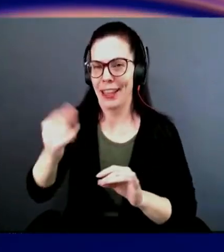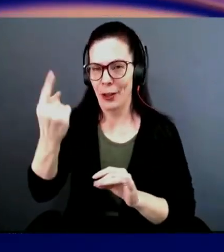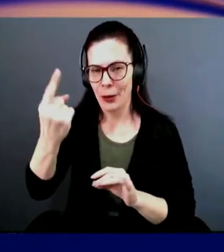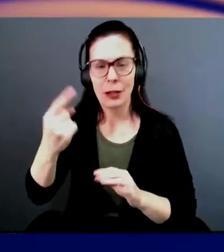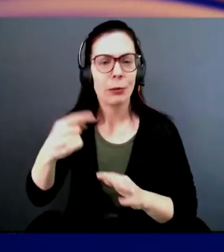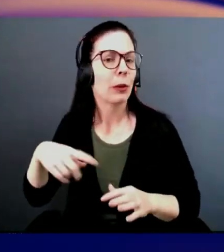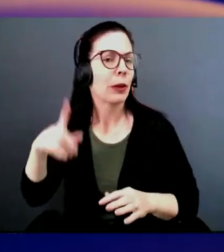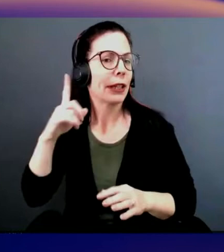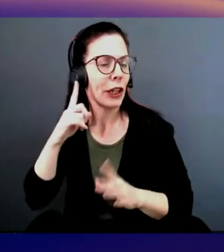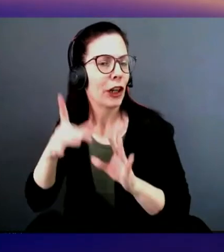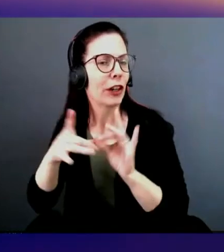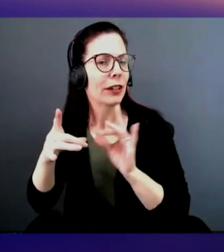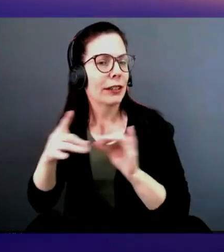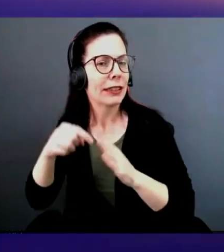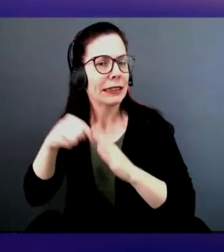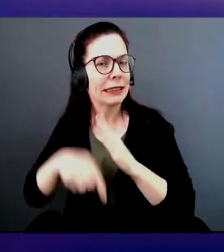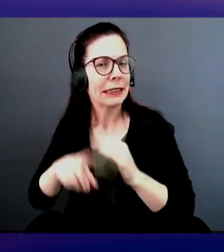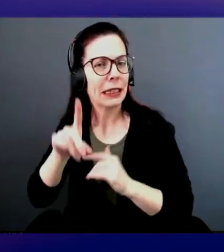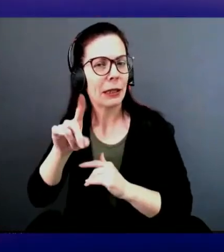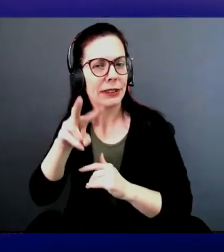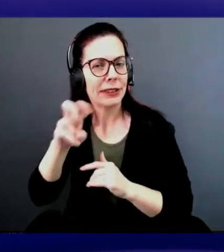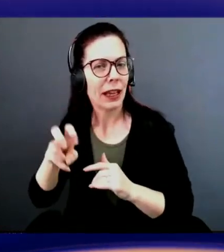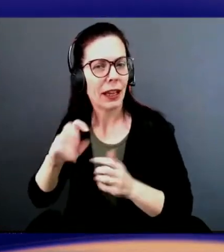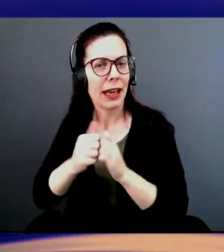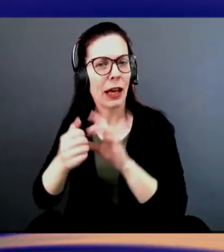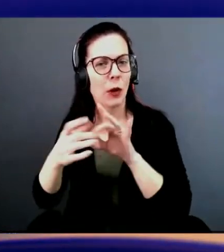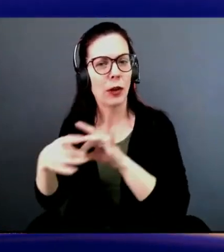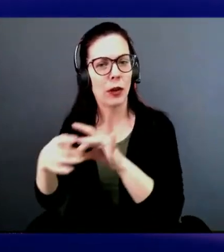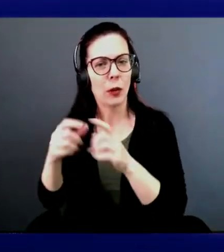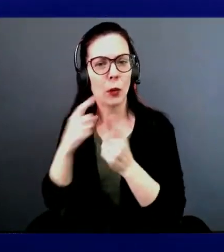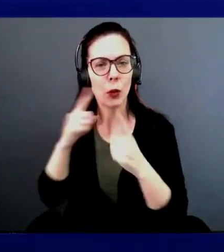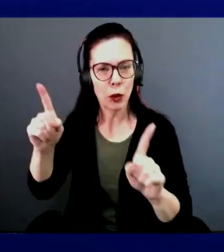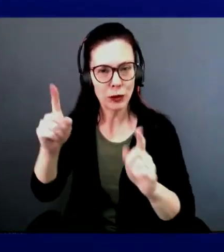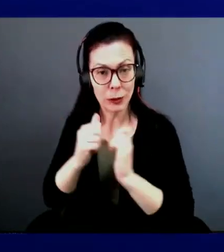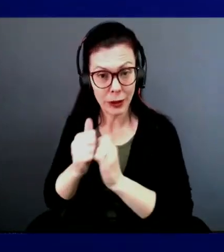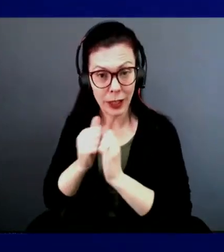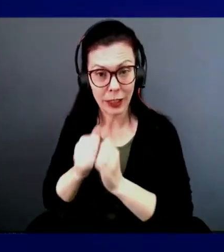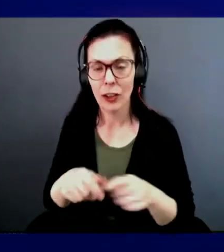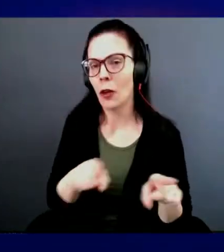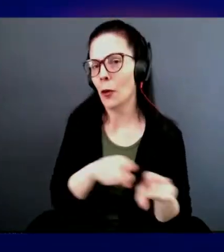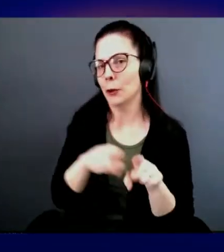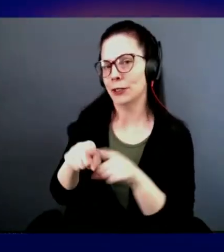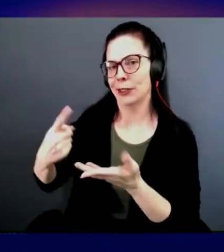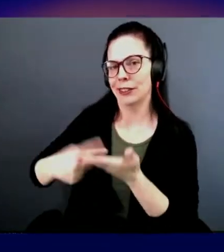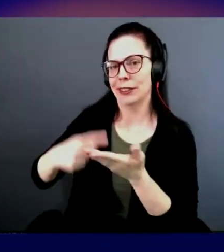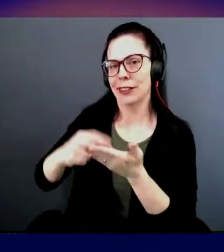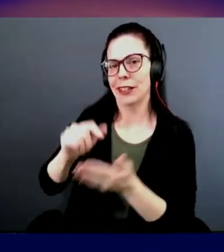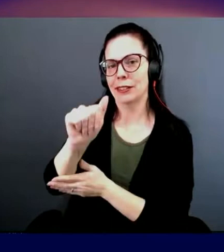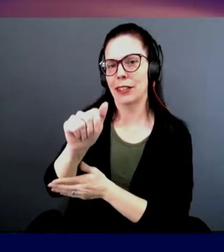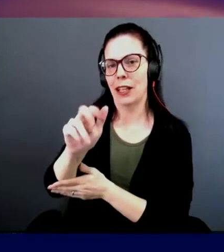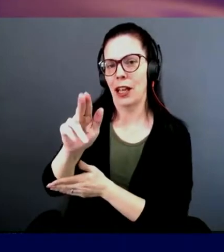on how all of that works together and talking about Aurora serverless instances. Yeah, it sounds pretty cool.